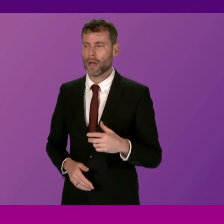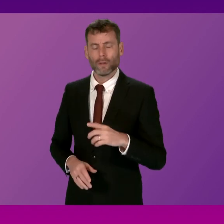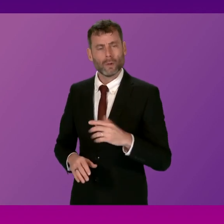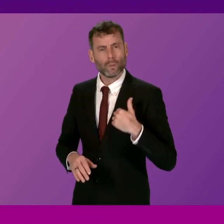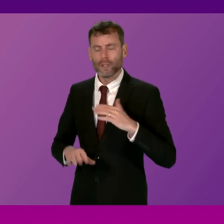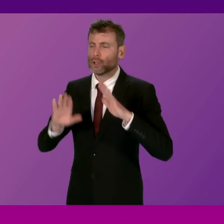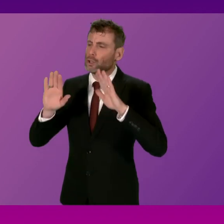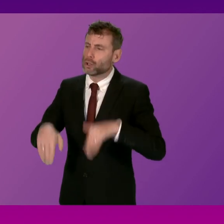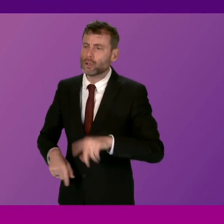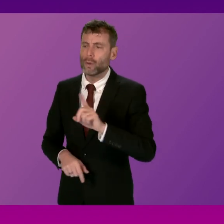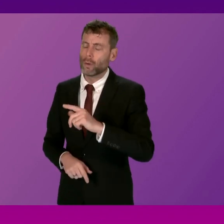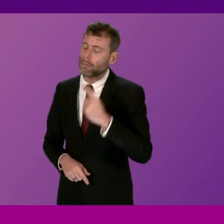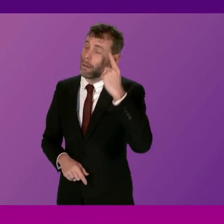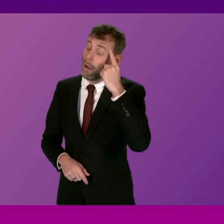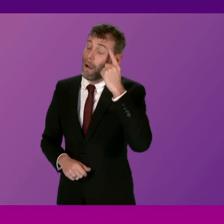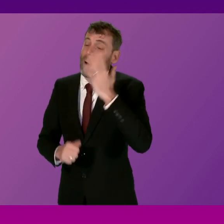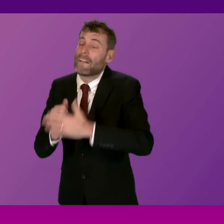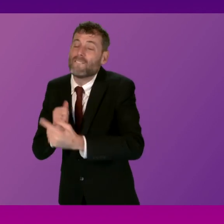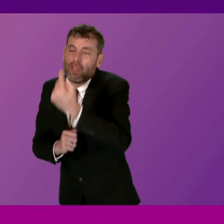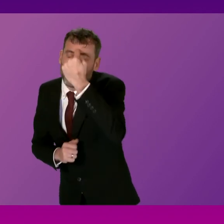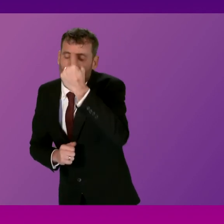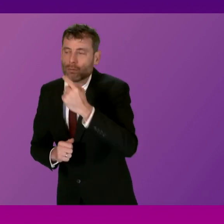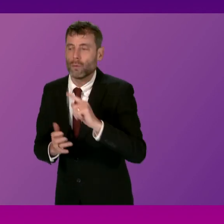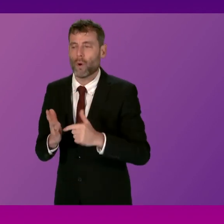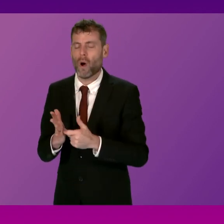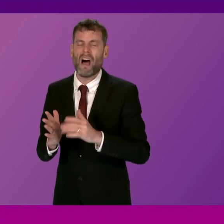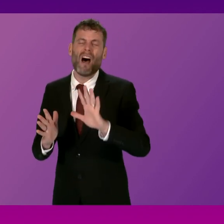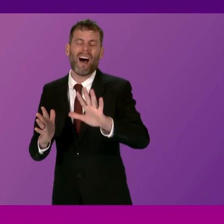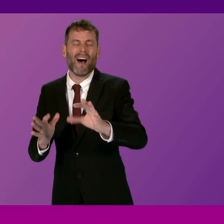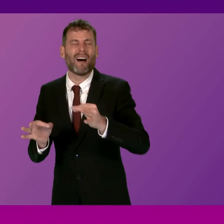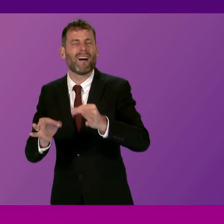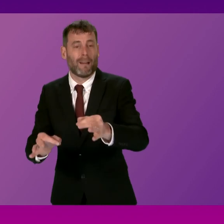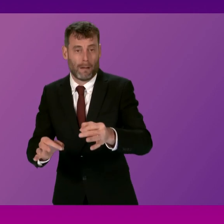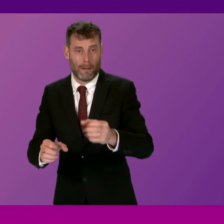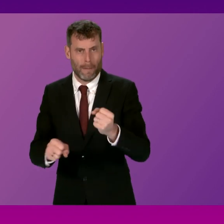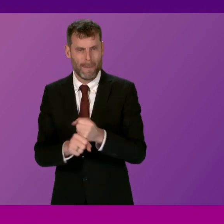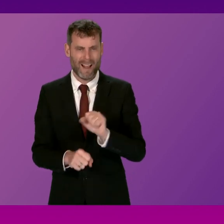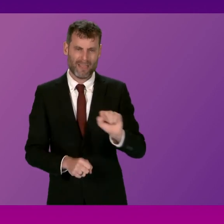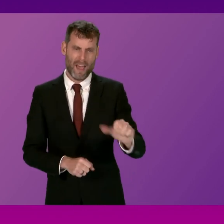make their lives harder than they already are. Sadly, in many ways, we miss the mark.